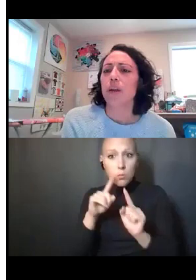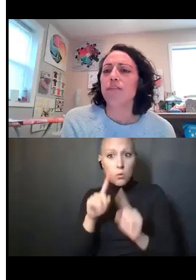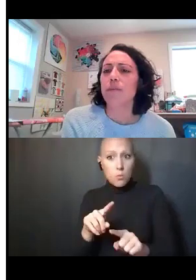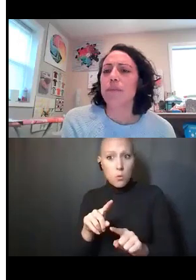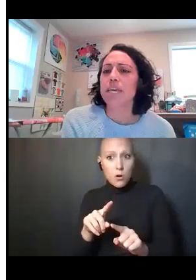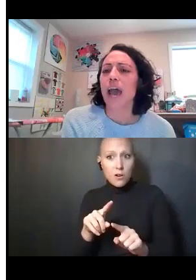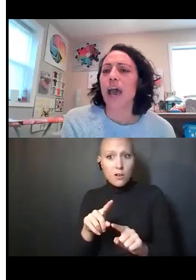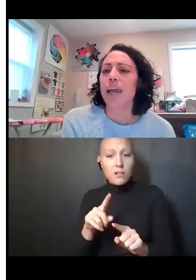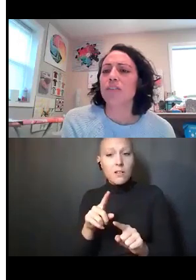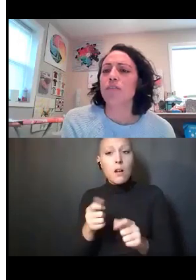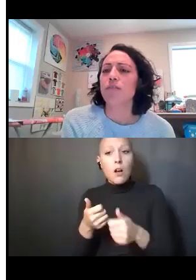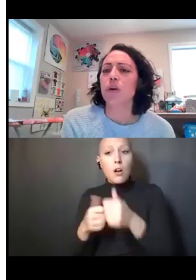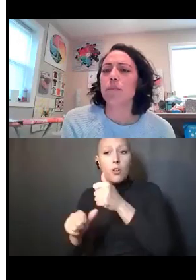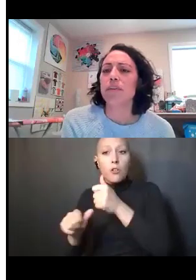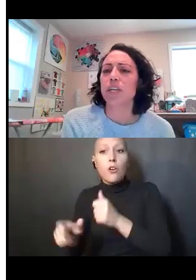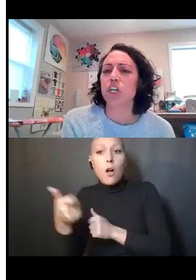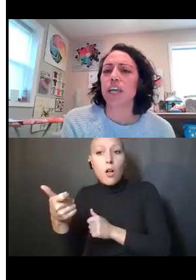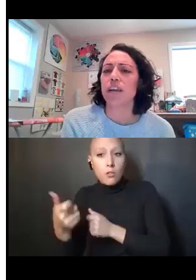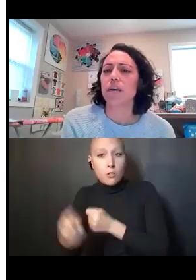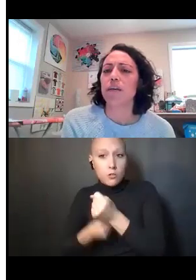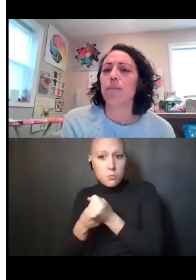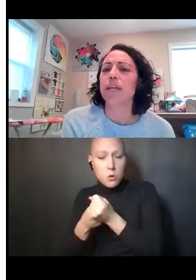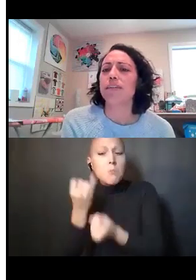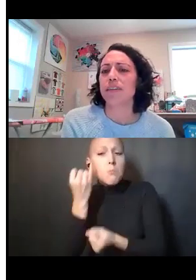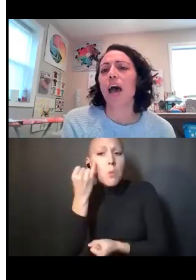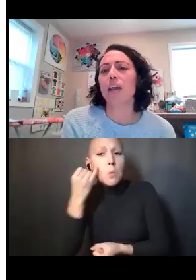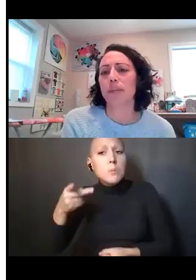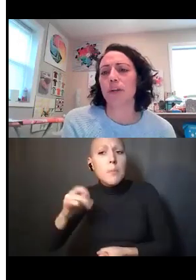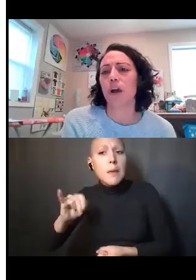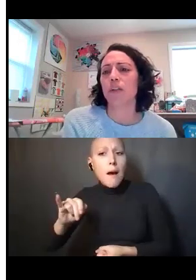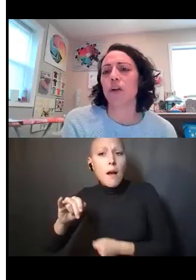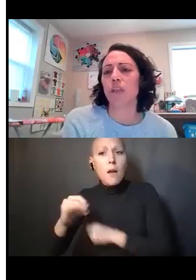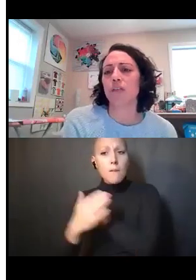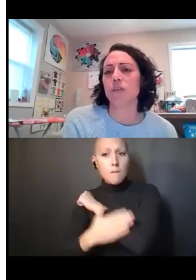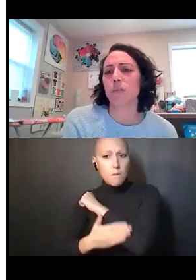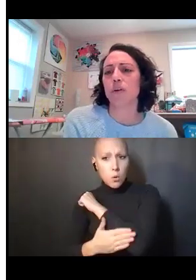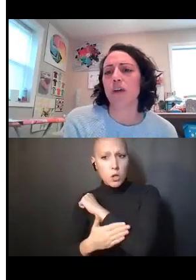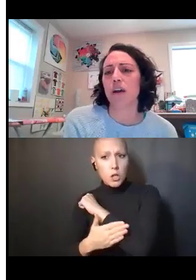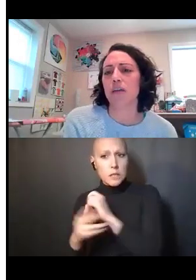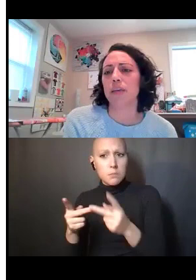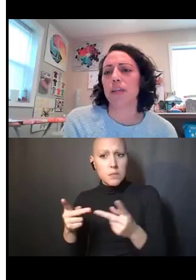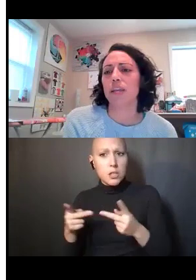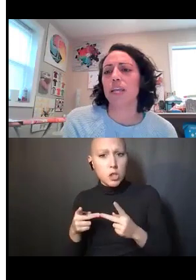What if a PI has a foreign position but it does not appear on their other support document.